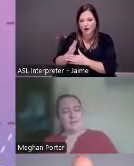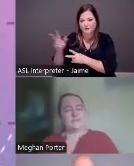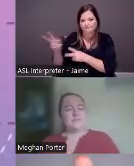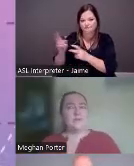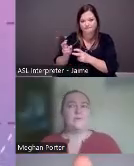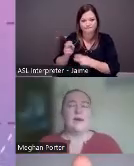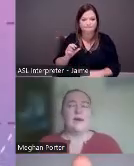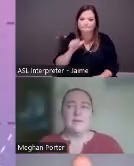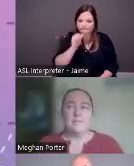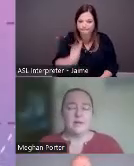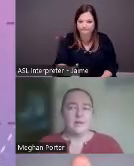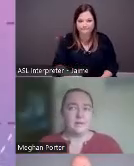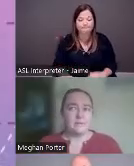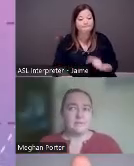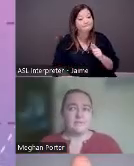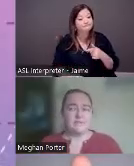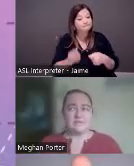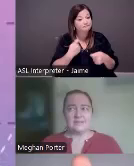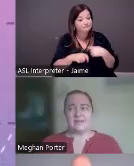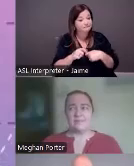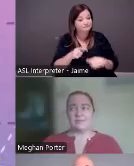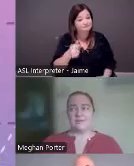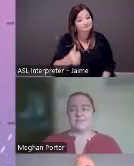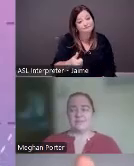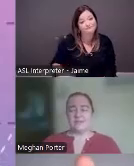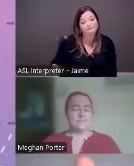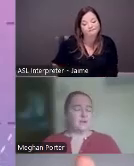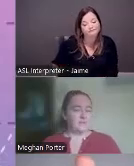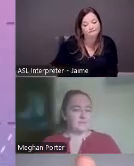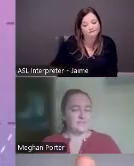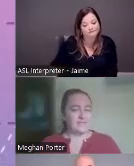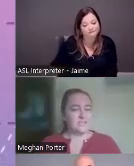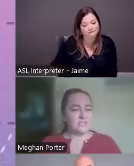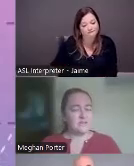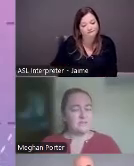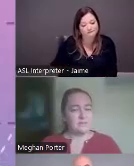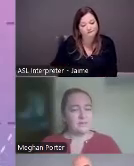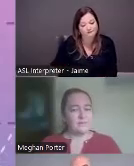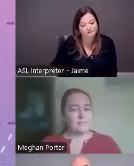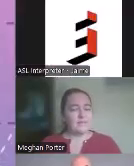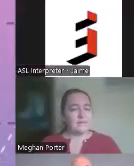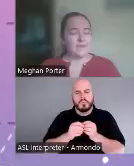So getting more into the main part of the presentation, back